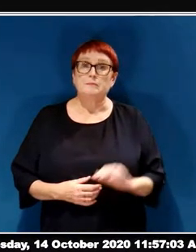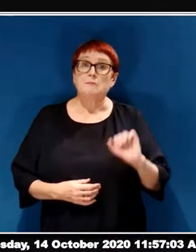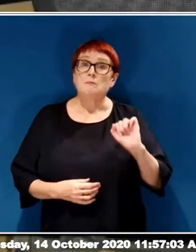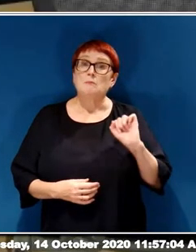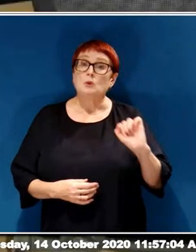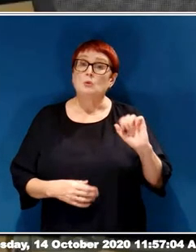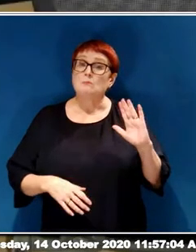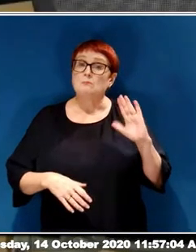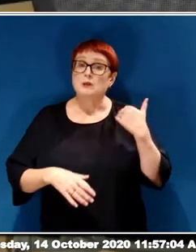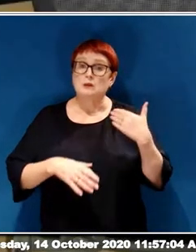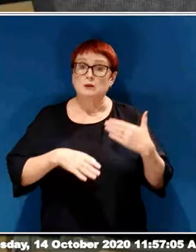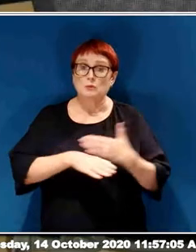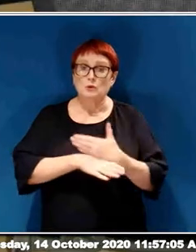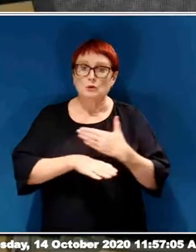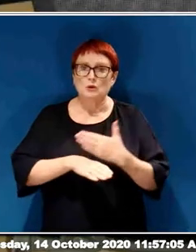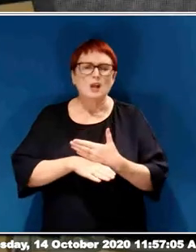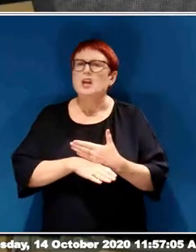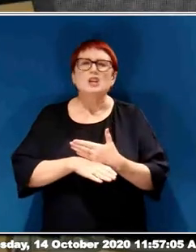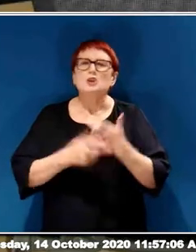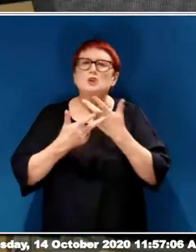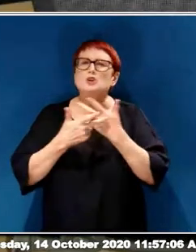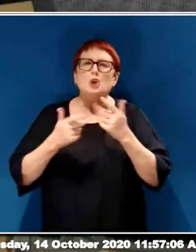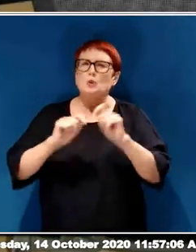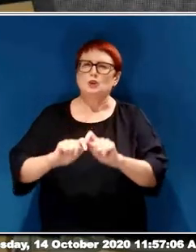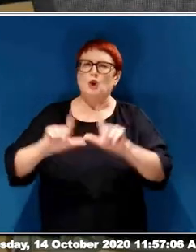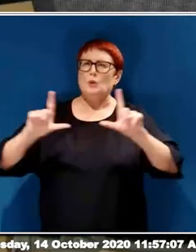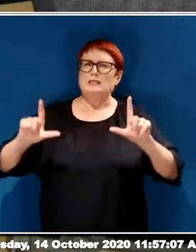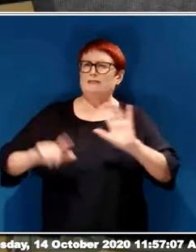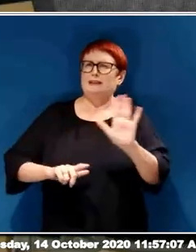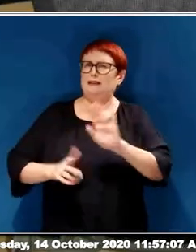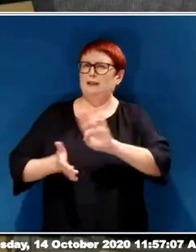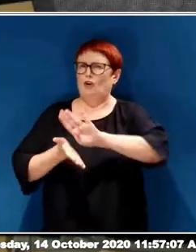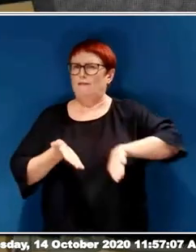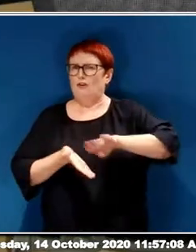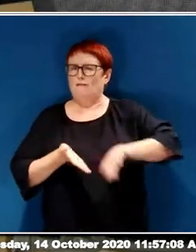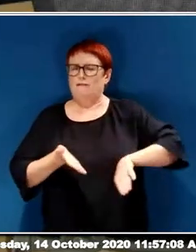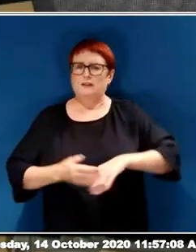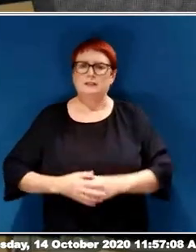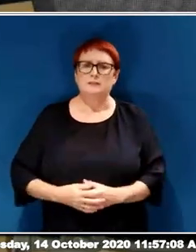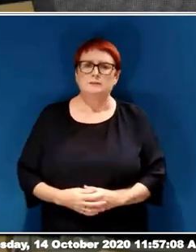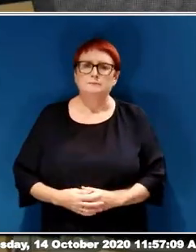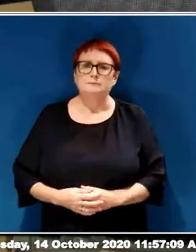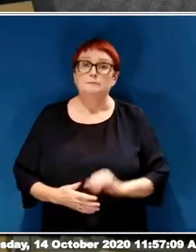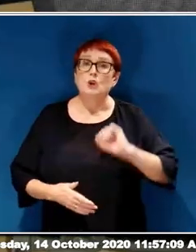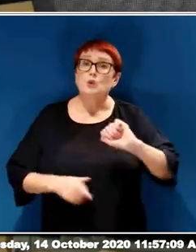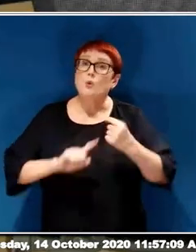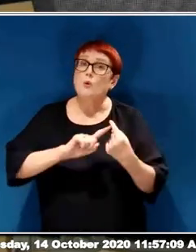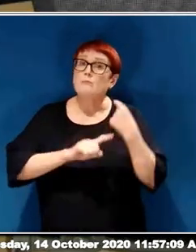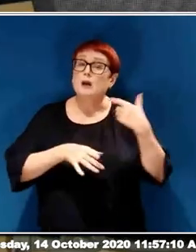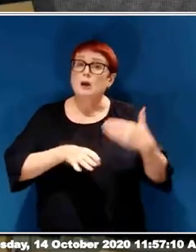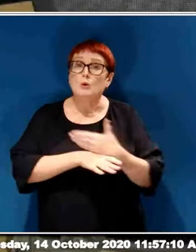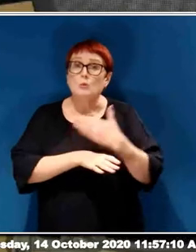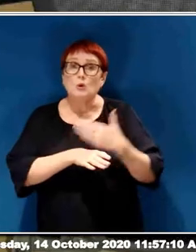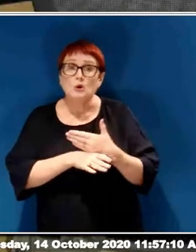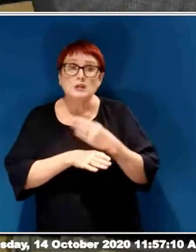thank you. Part of that experience has been doing some academic advisory work for All Means All.